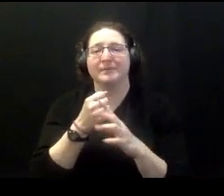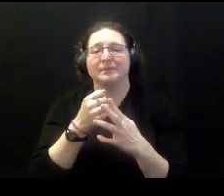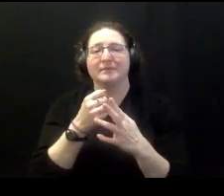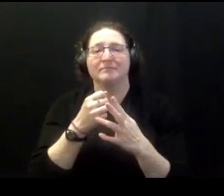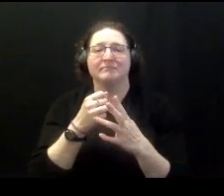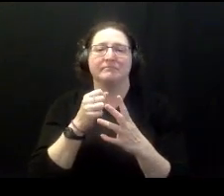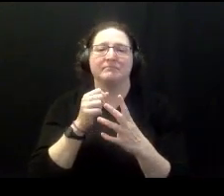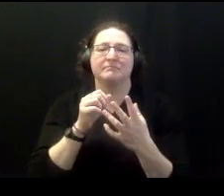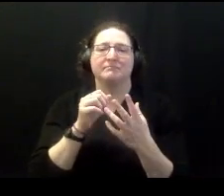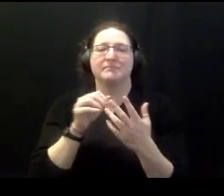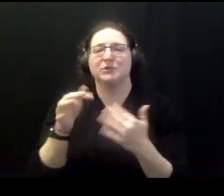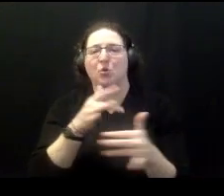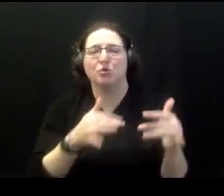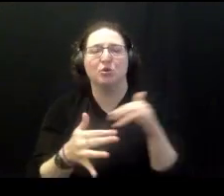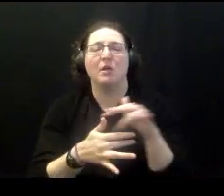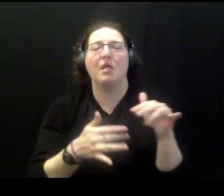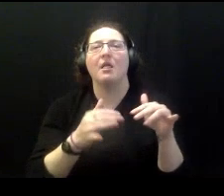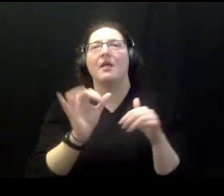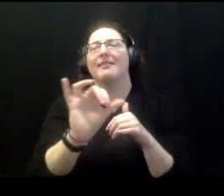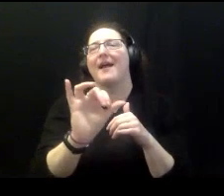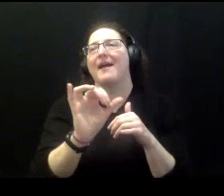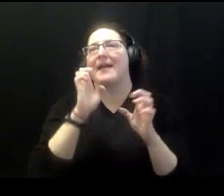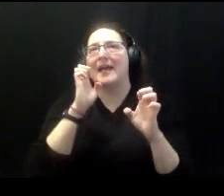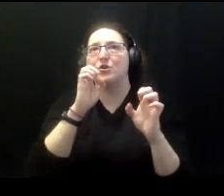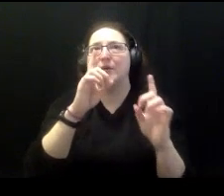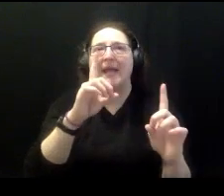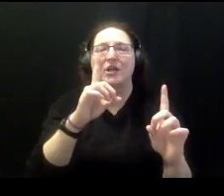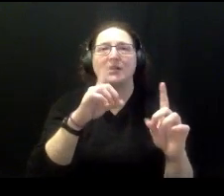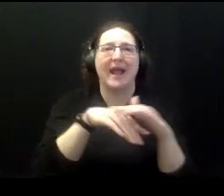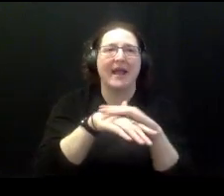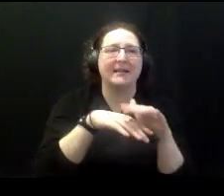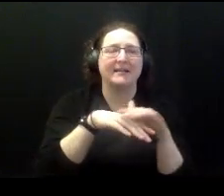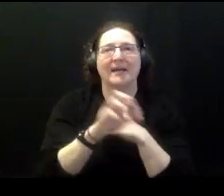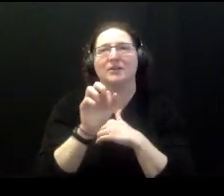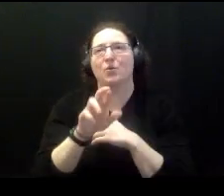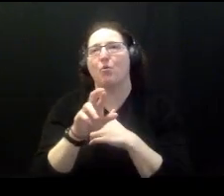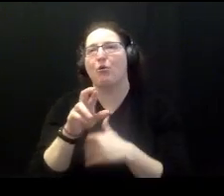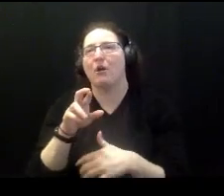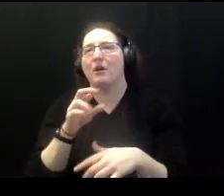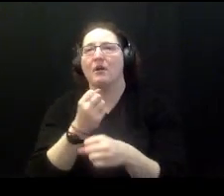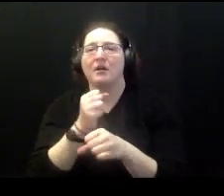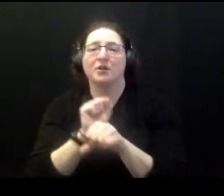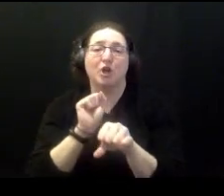changes in the quality of available healthcare, job security, and other considerations